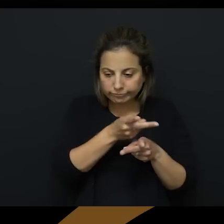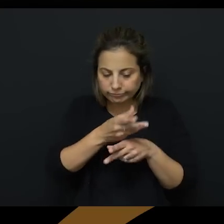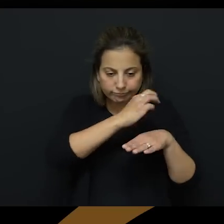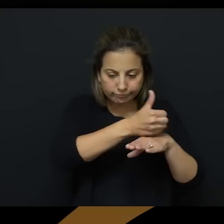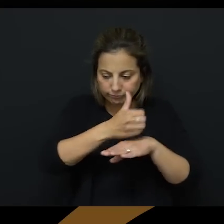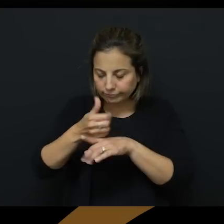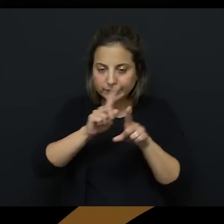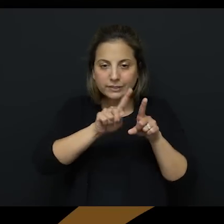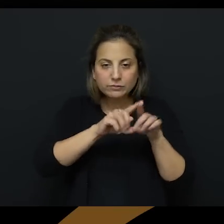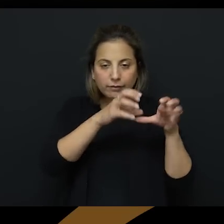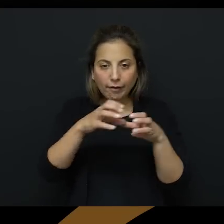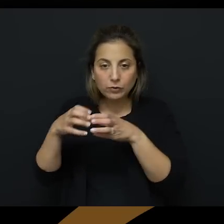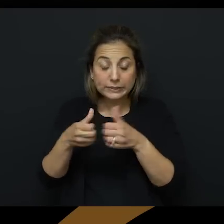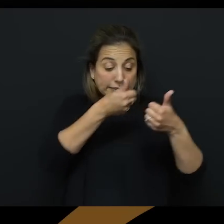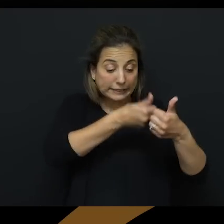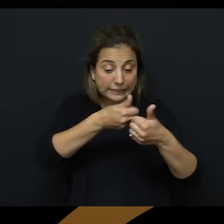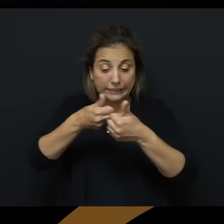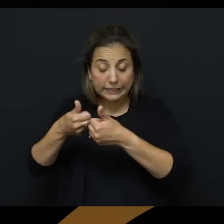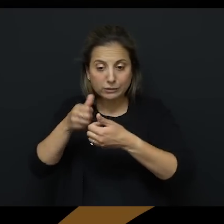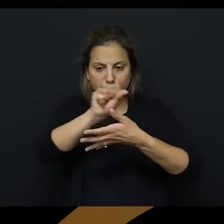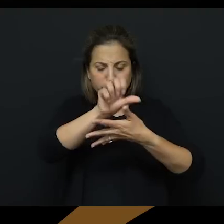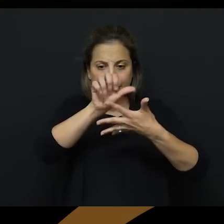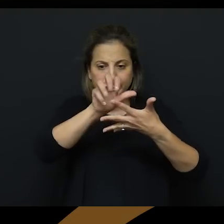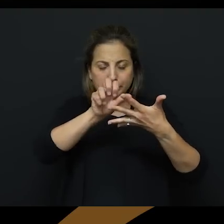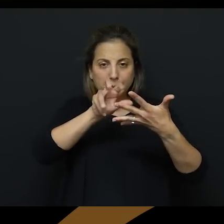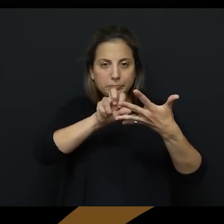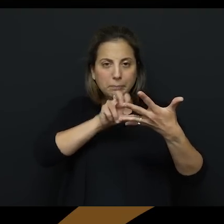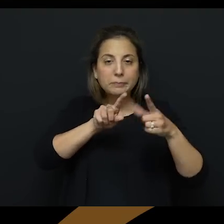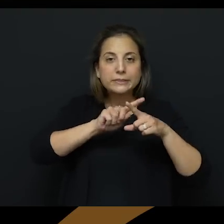And within each category, video chapters have been set up for easy navigation.